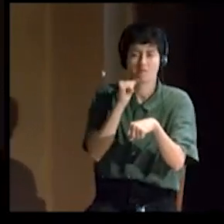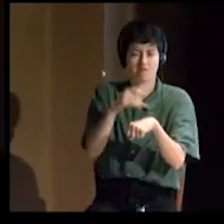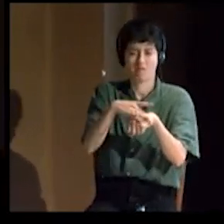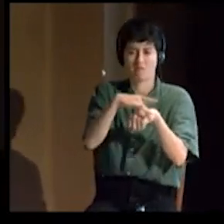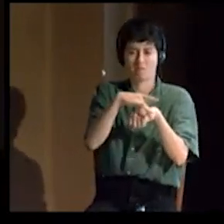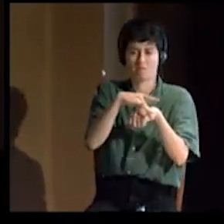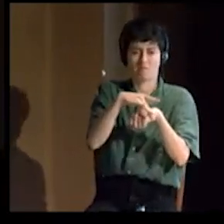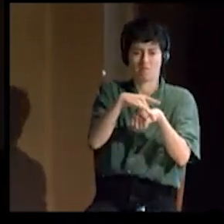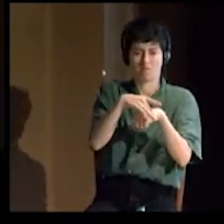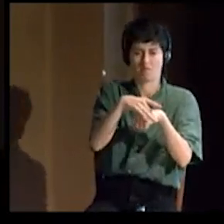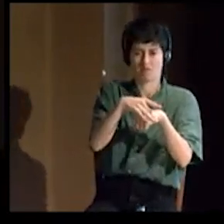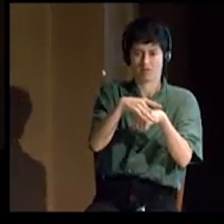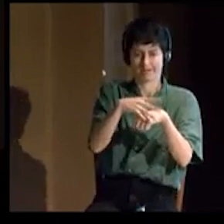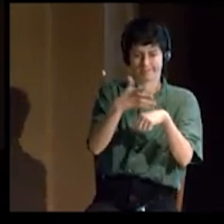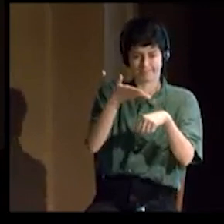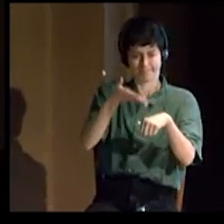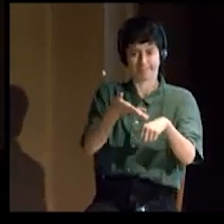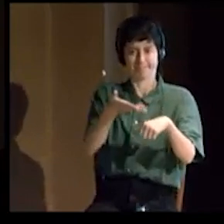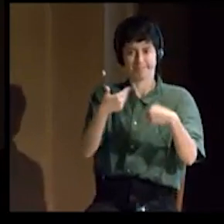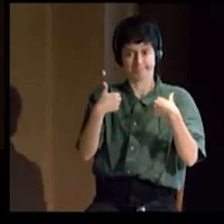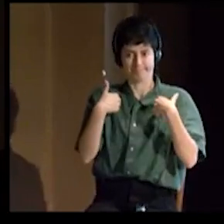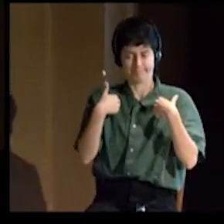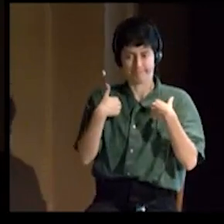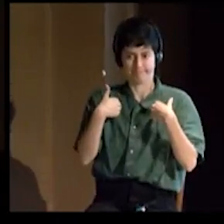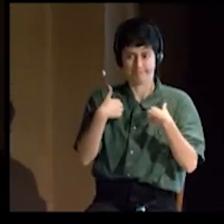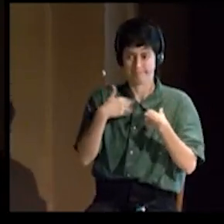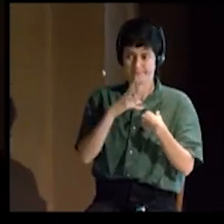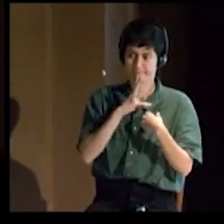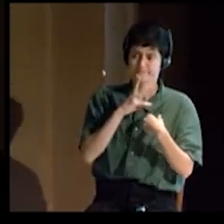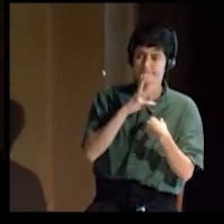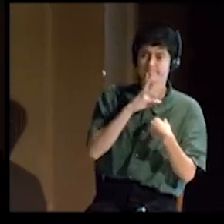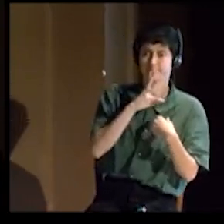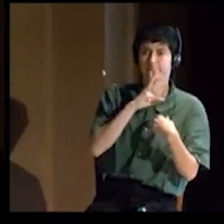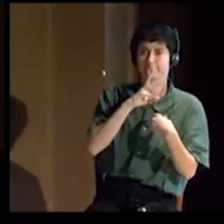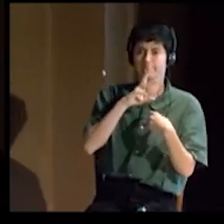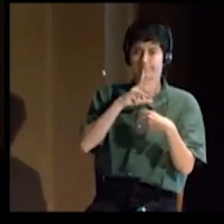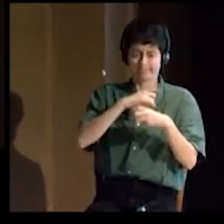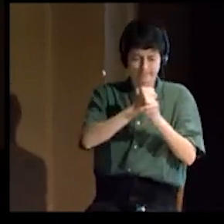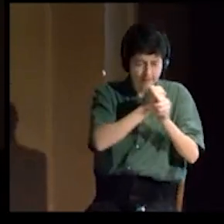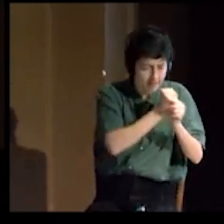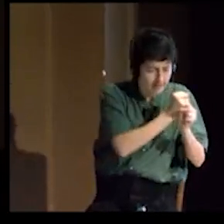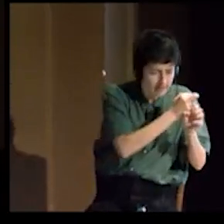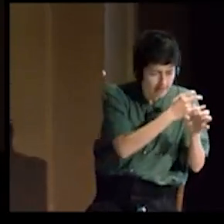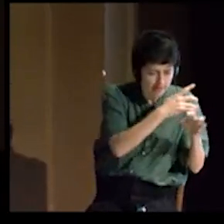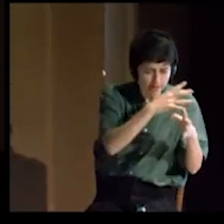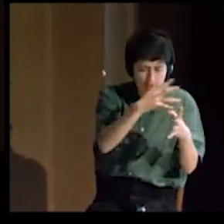and abundant life formed from these primordial materials collections at NMNH